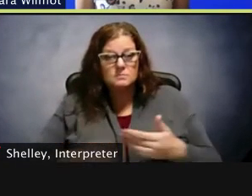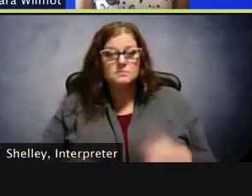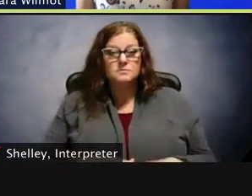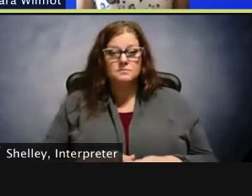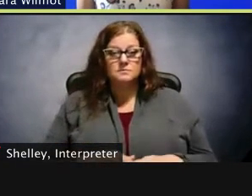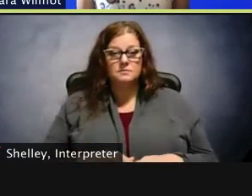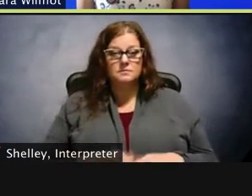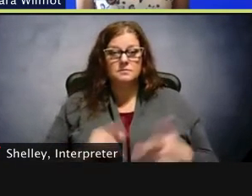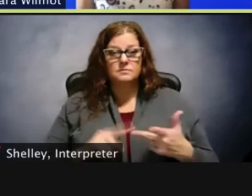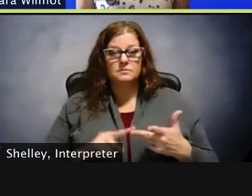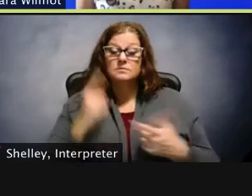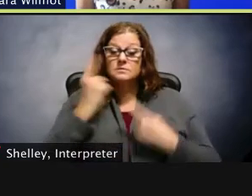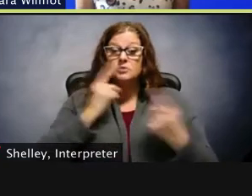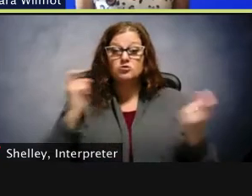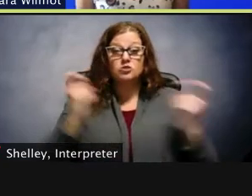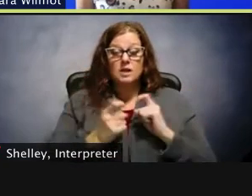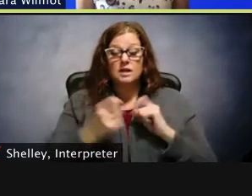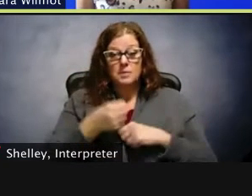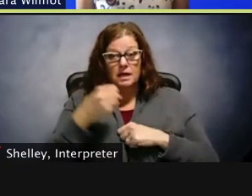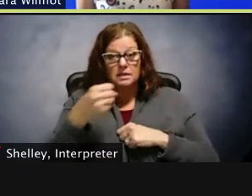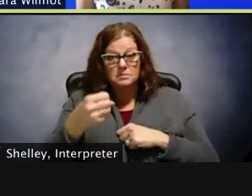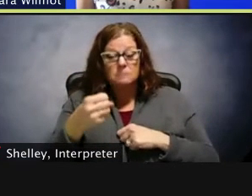to consider a change in placement or services,